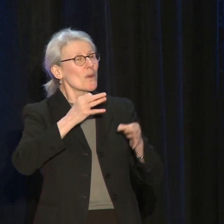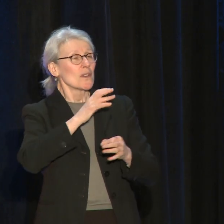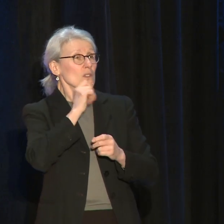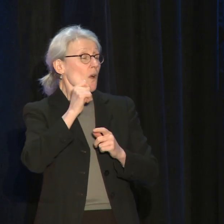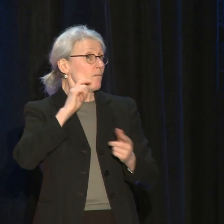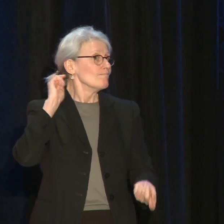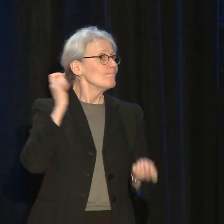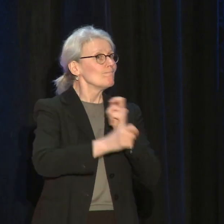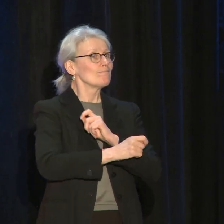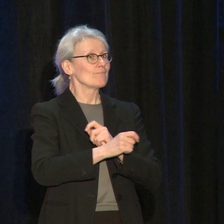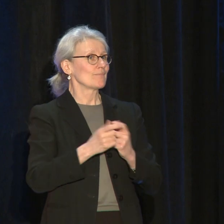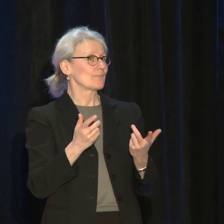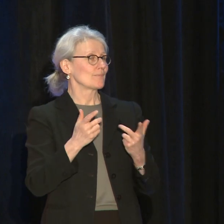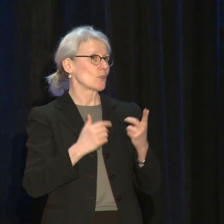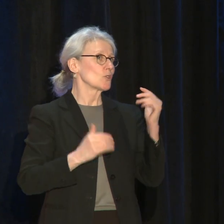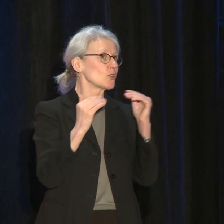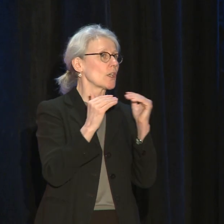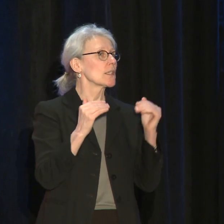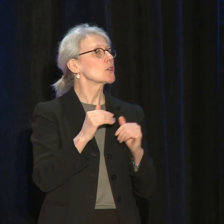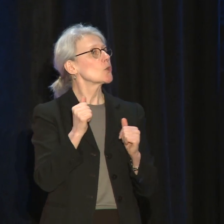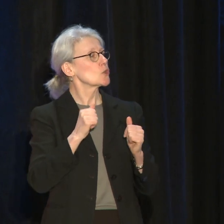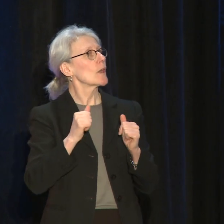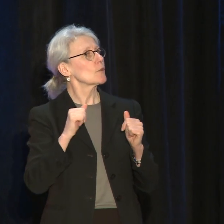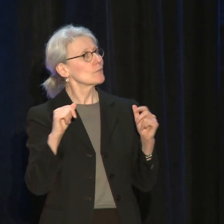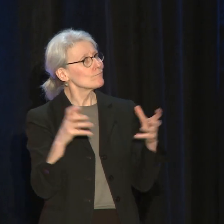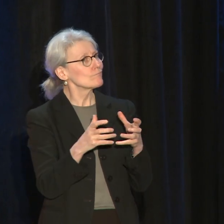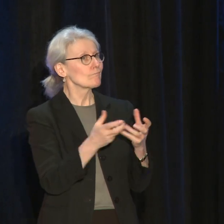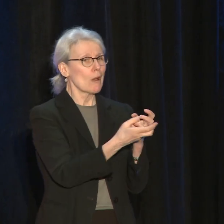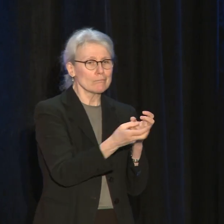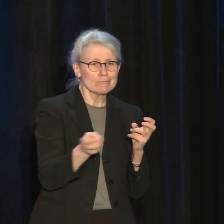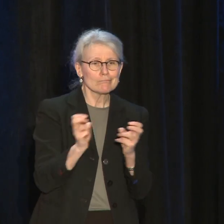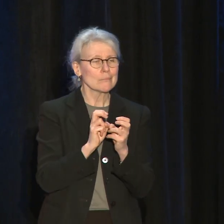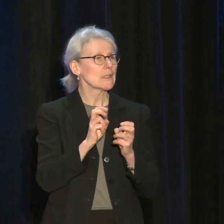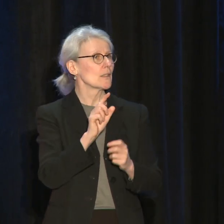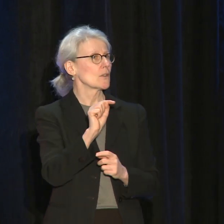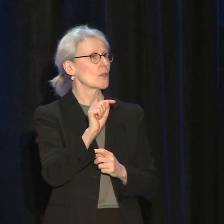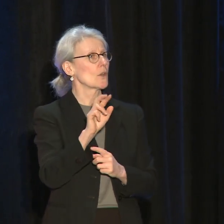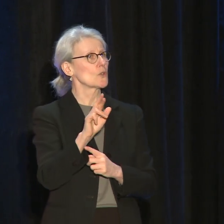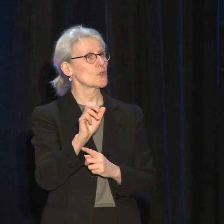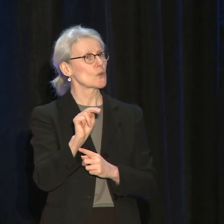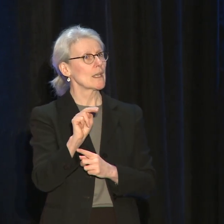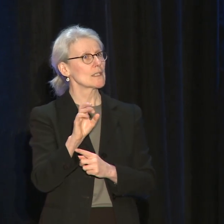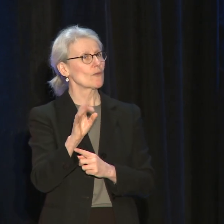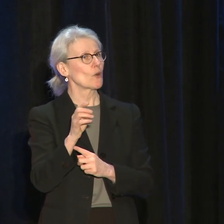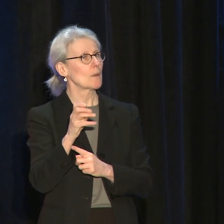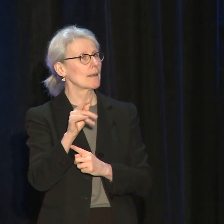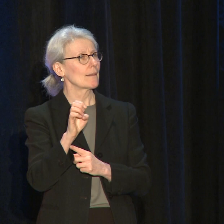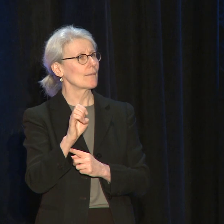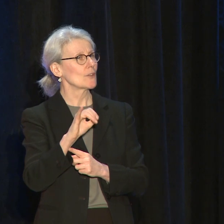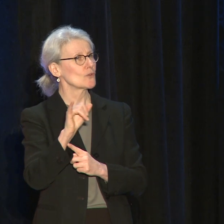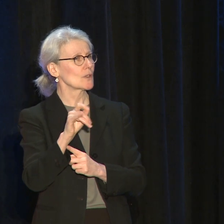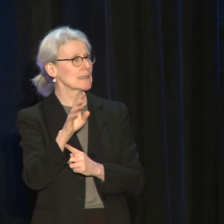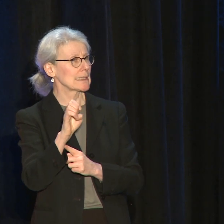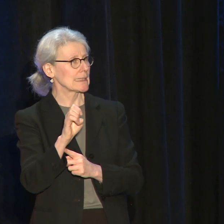prevent intimate partner violence and violence in families, instead of the approach we have now,